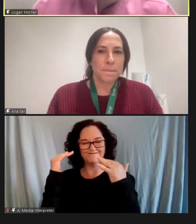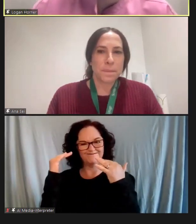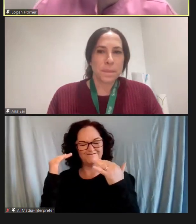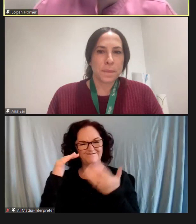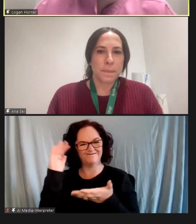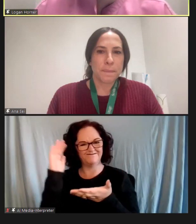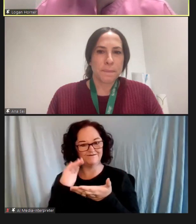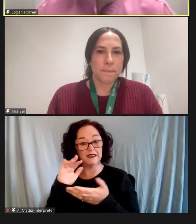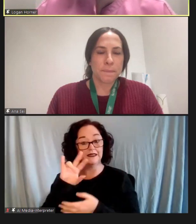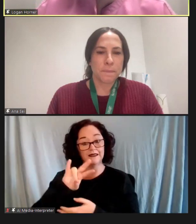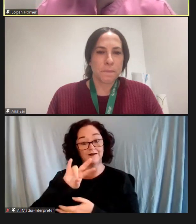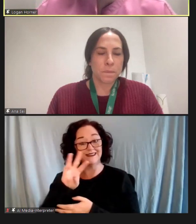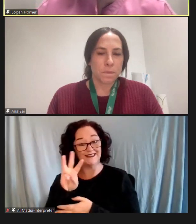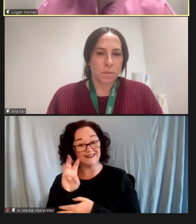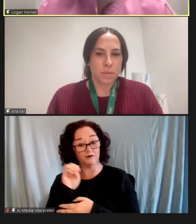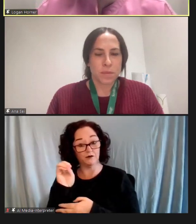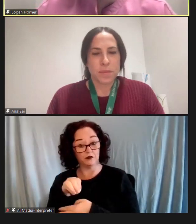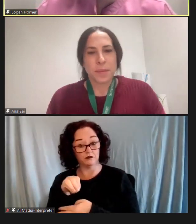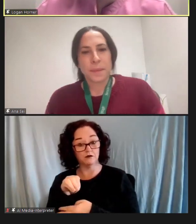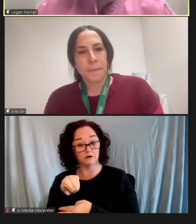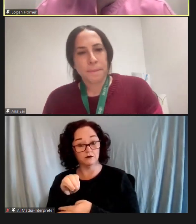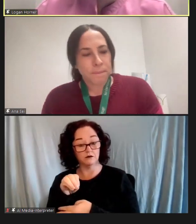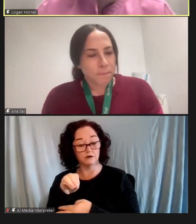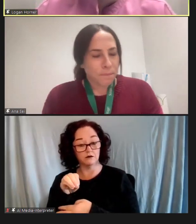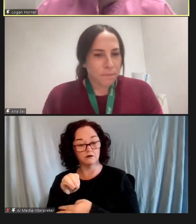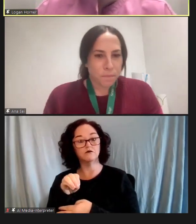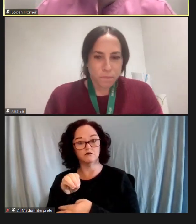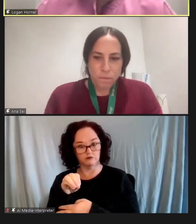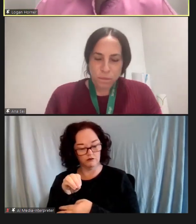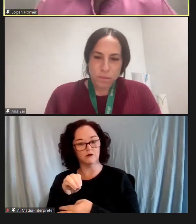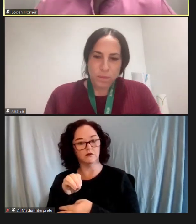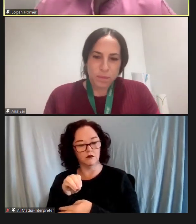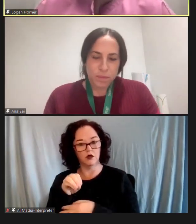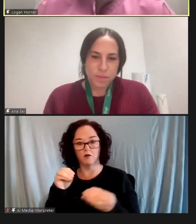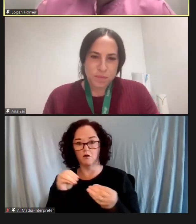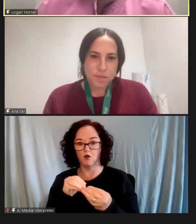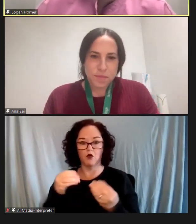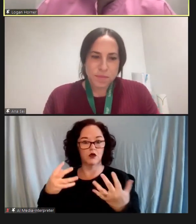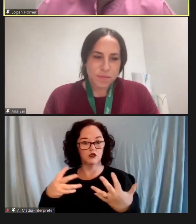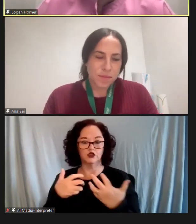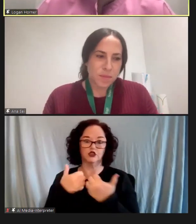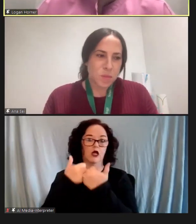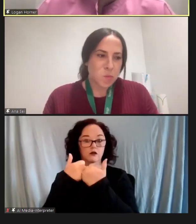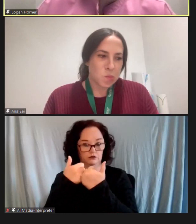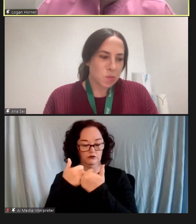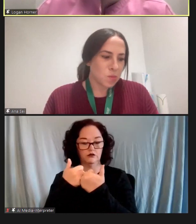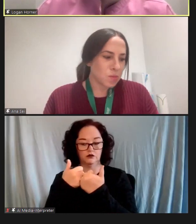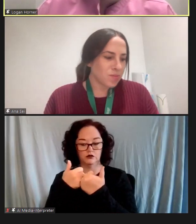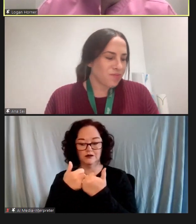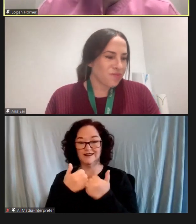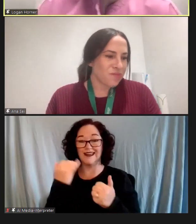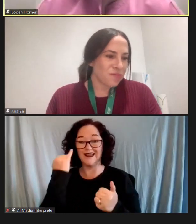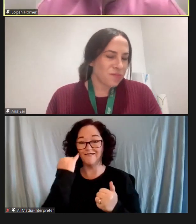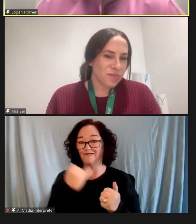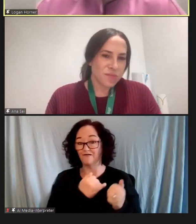so you can see it really becomes more challenging when the better hearing ear